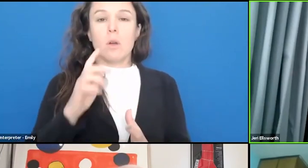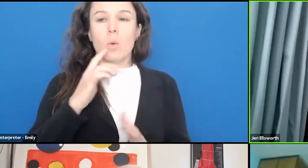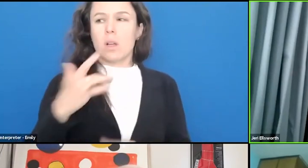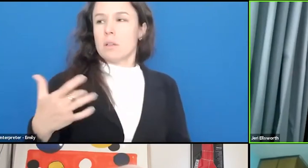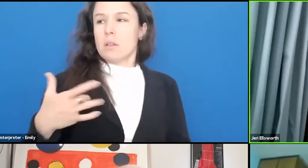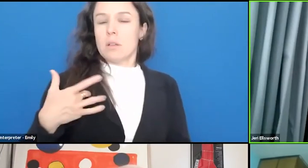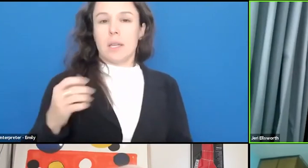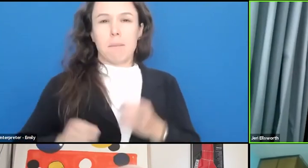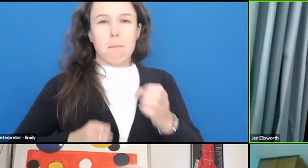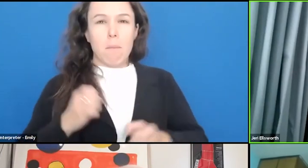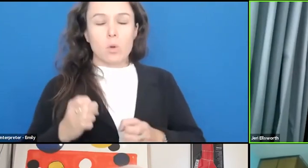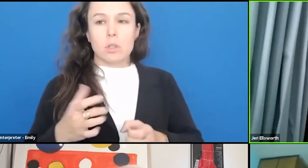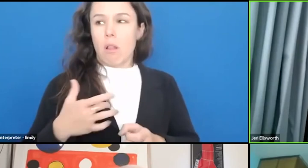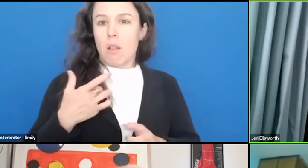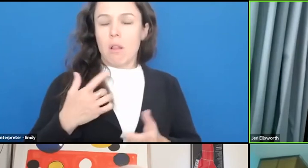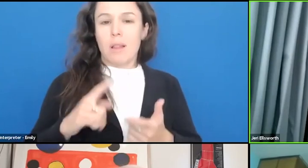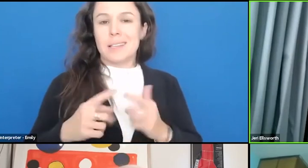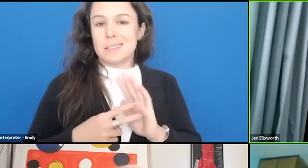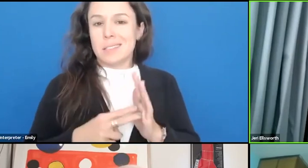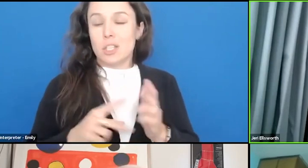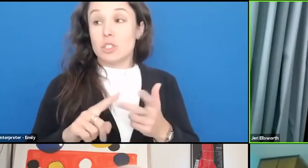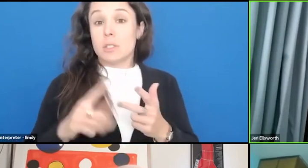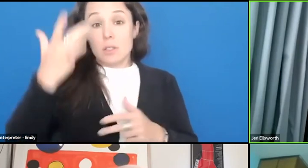our intentions, and smart models are going to be able to predict